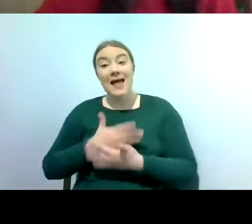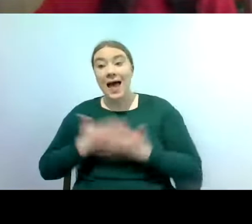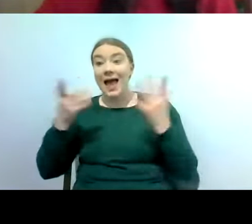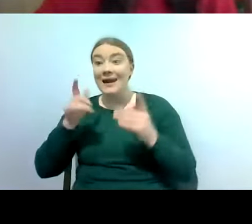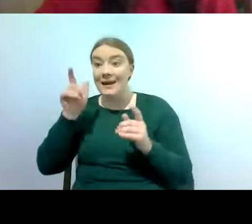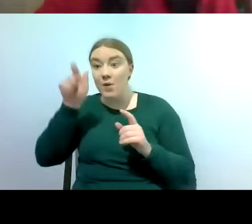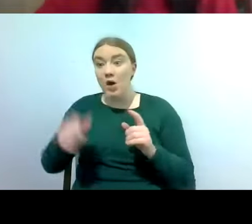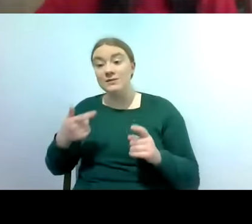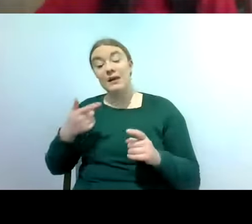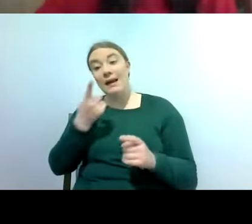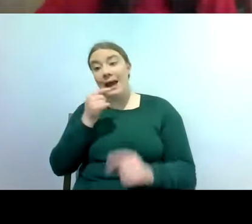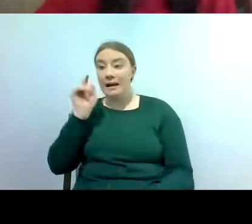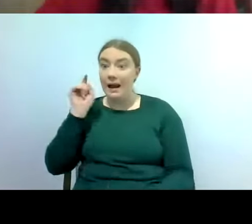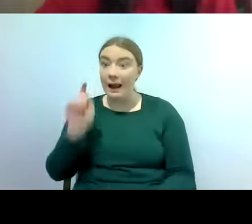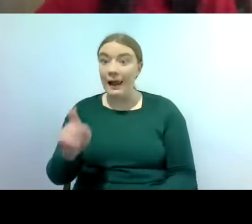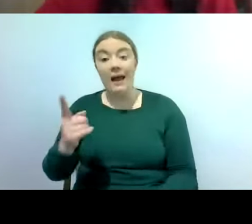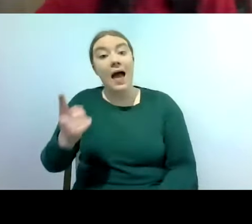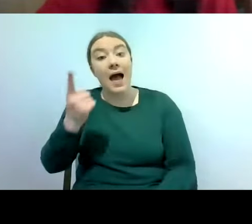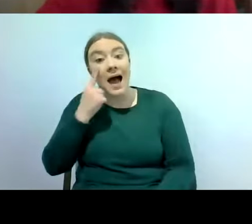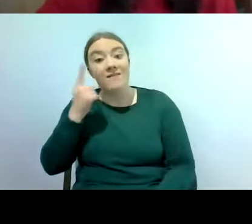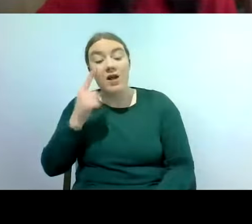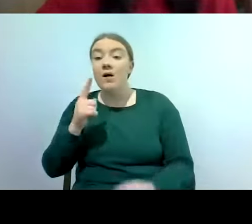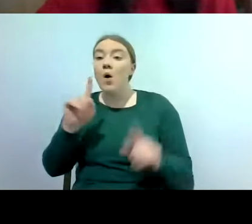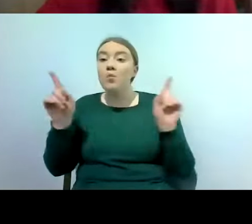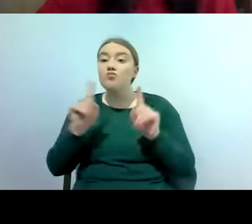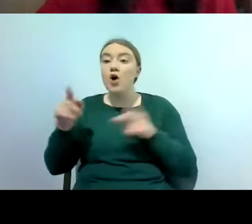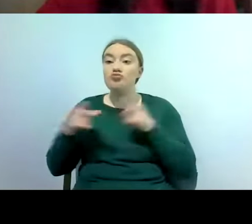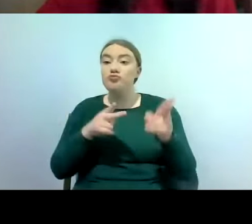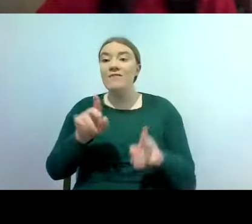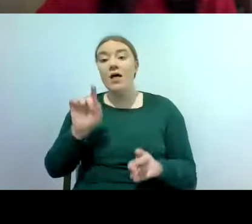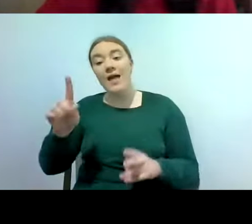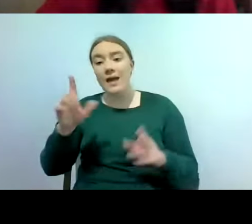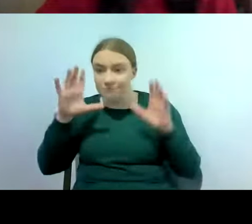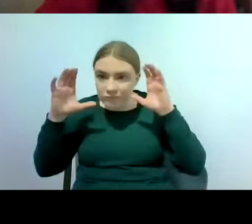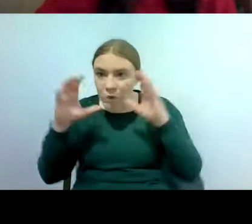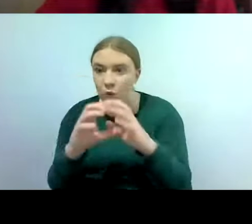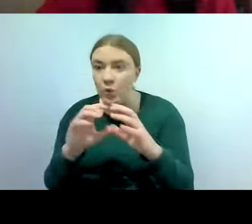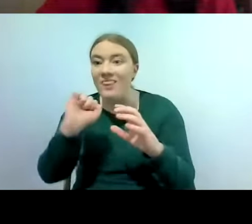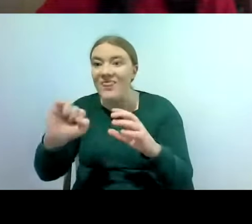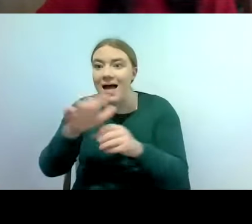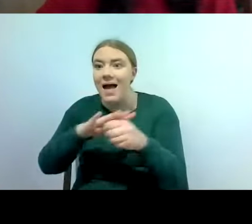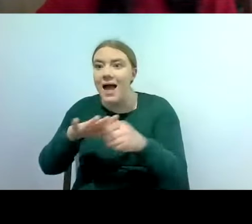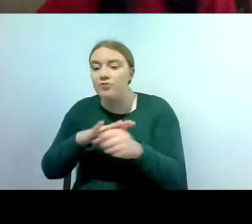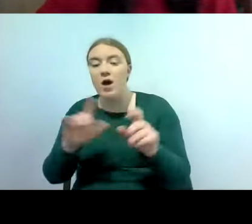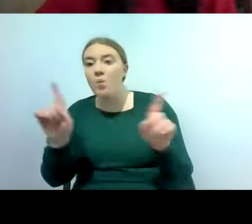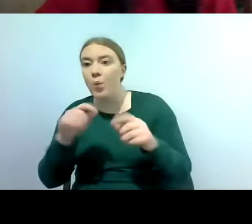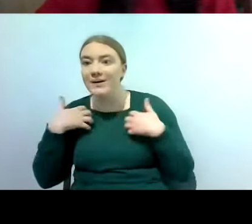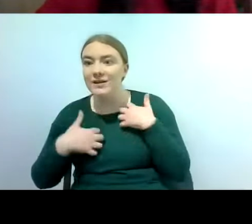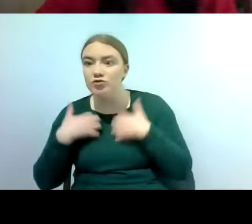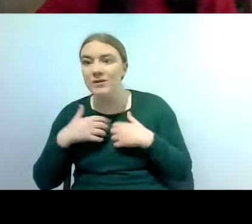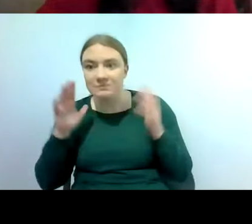and look at the part of the river that they were interested in so you can move around the map